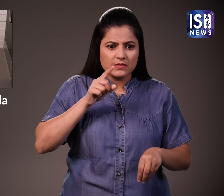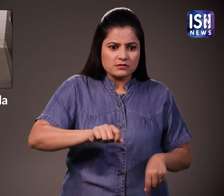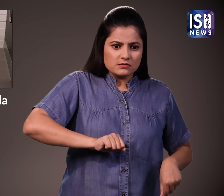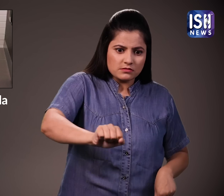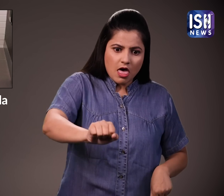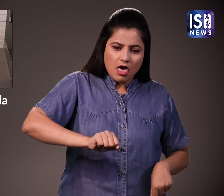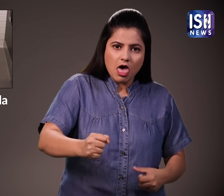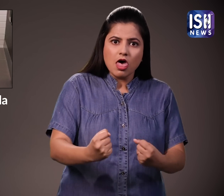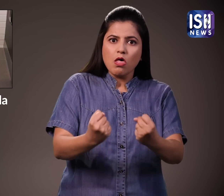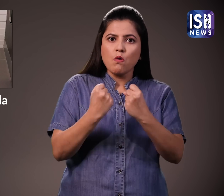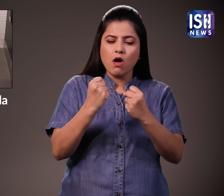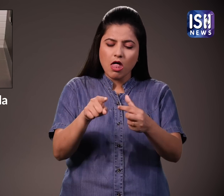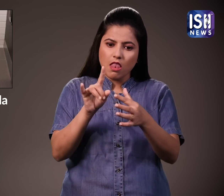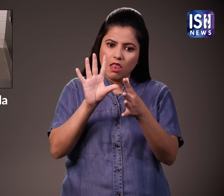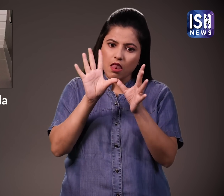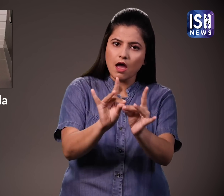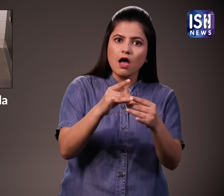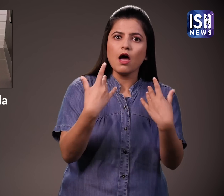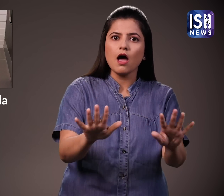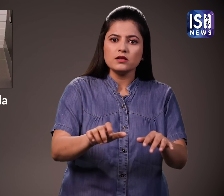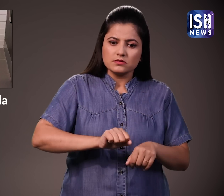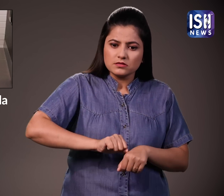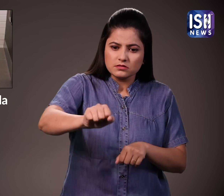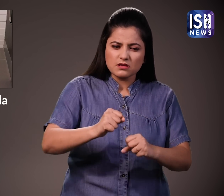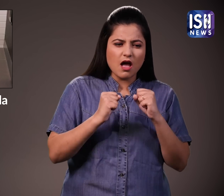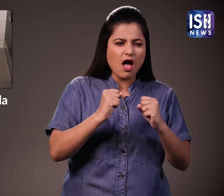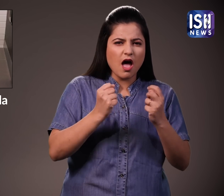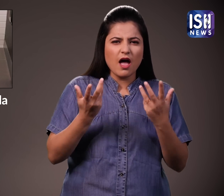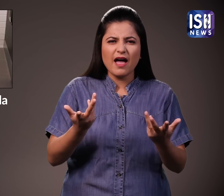No matter how hard you scrub, these stains are hard to get rid off.